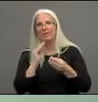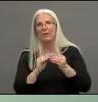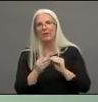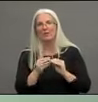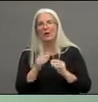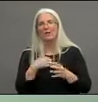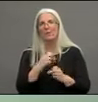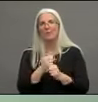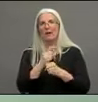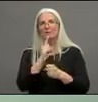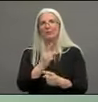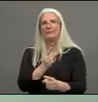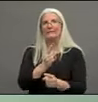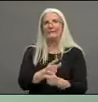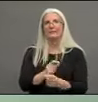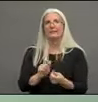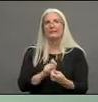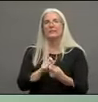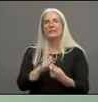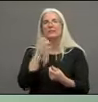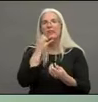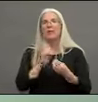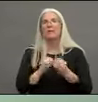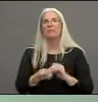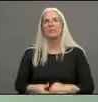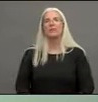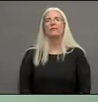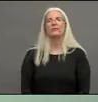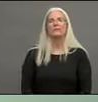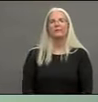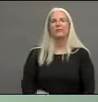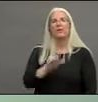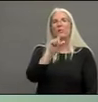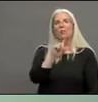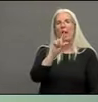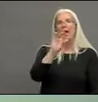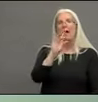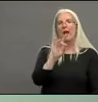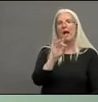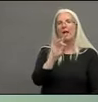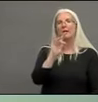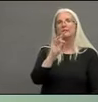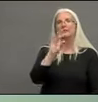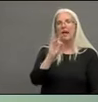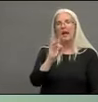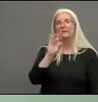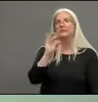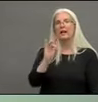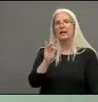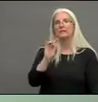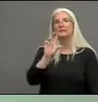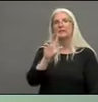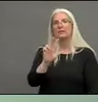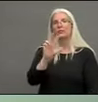I do have it jotted down here, yes. 1-888-334-1000